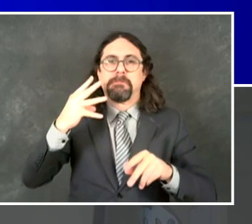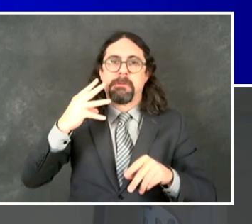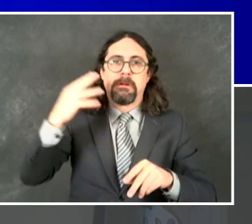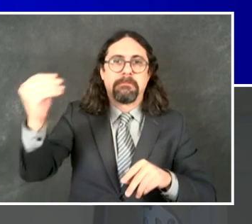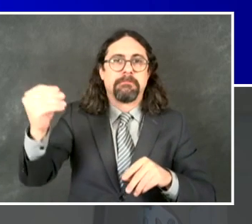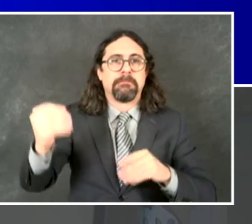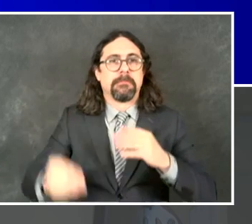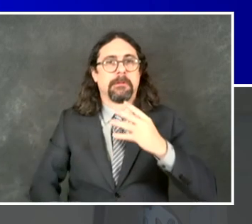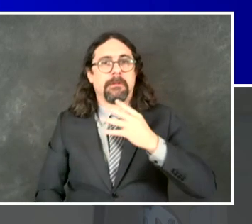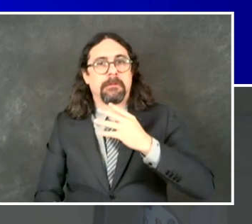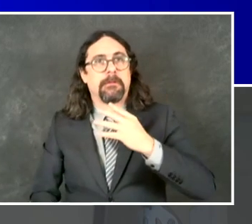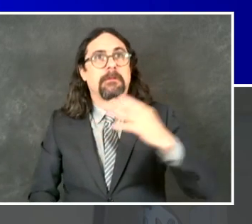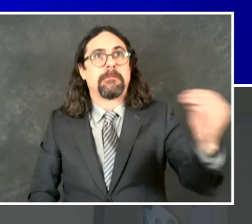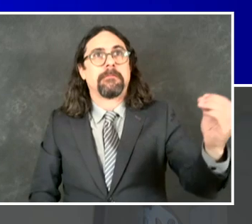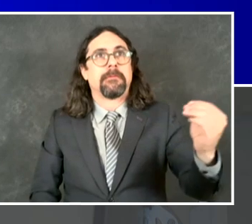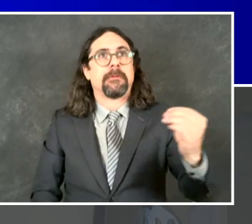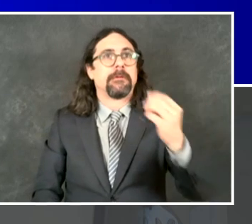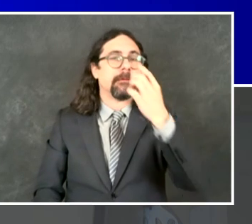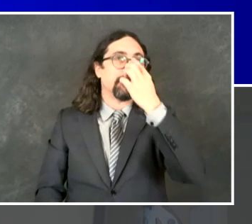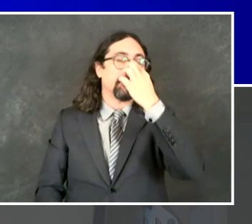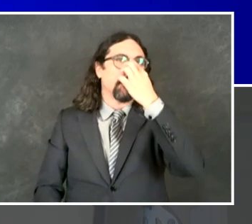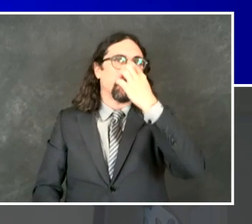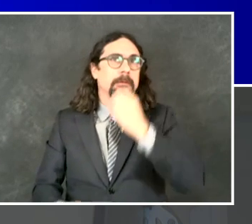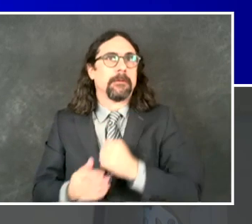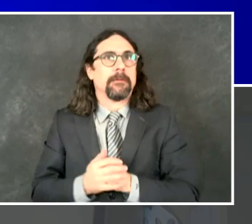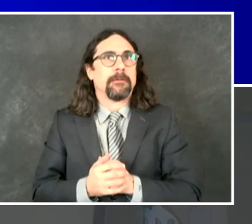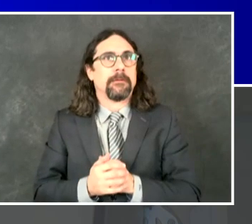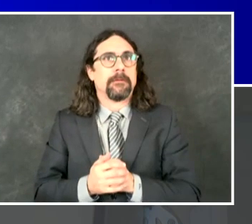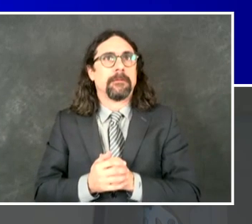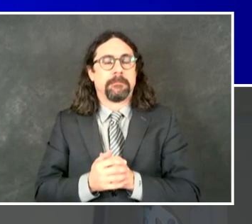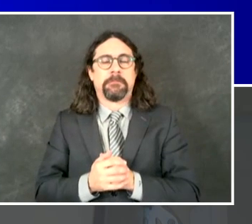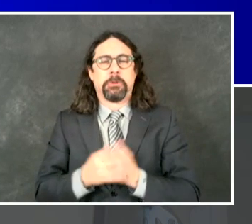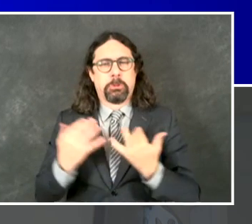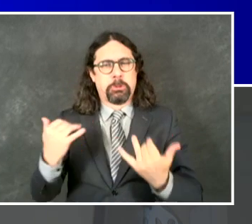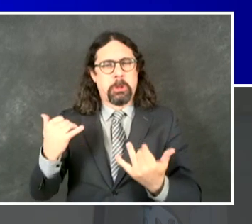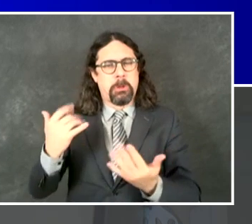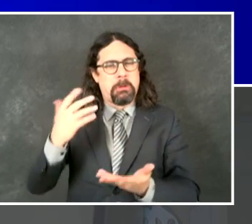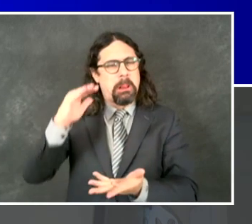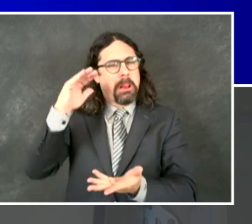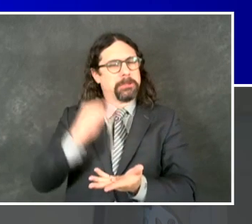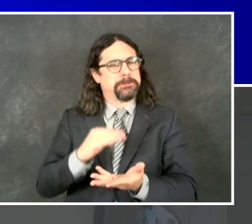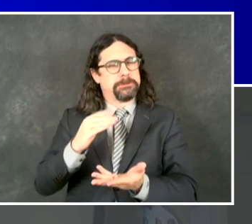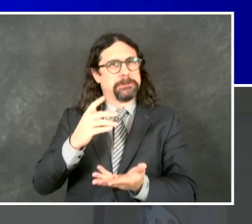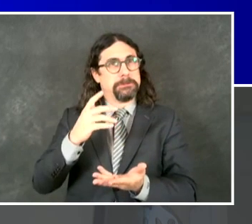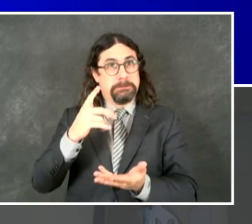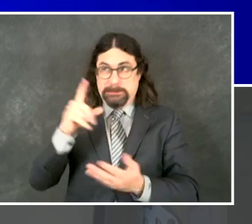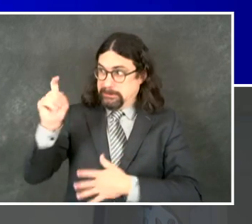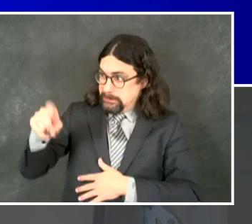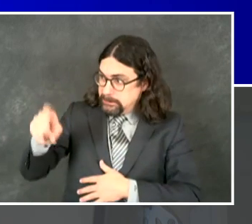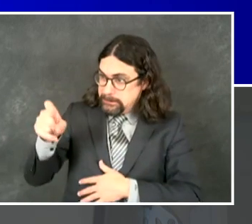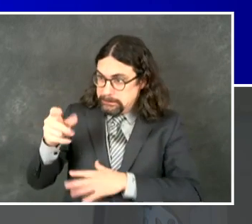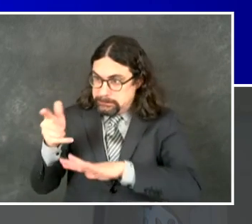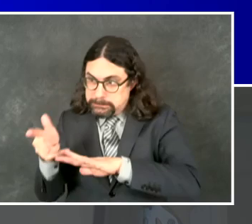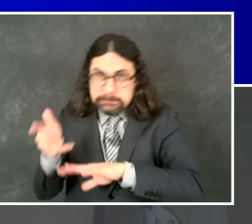TECERATH, ATHE T REALITY OF WHY WE NEED THE PARKING TO BEGIN WITH HAS BEEN NFUDAENMTAYLL ALTERED.